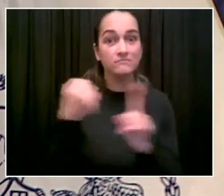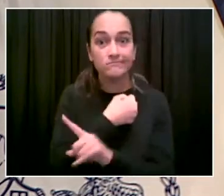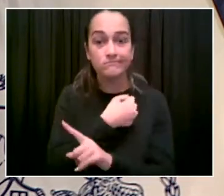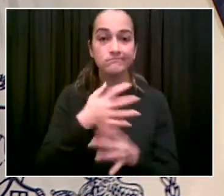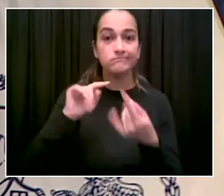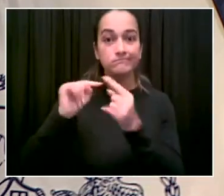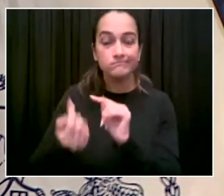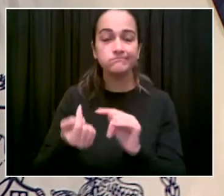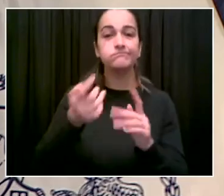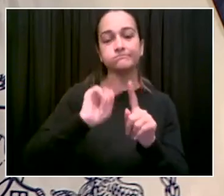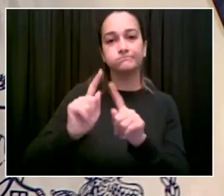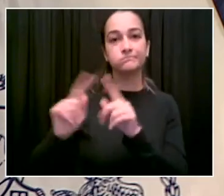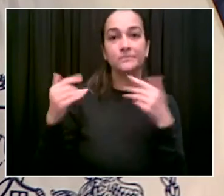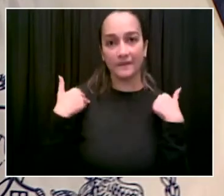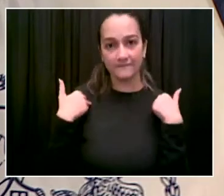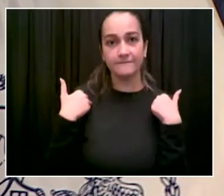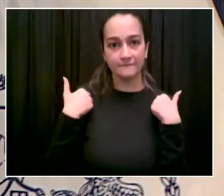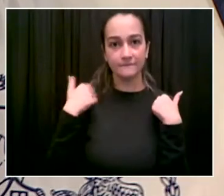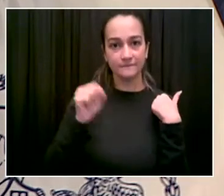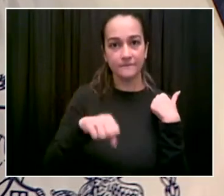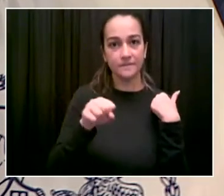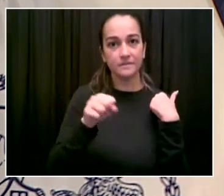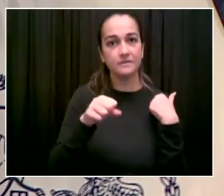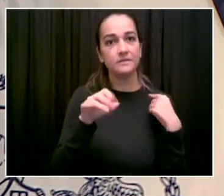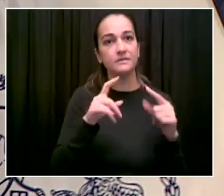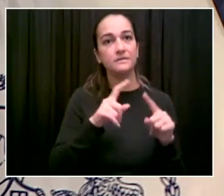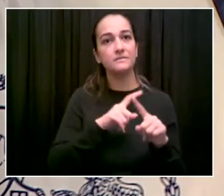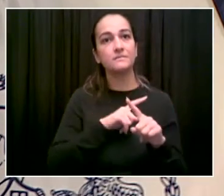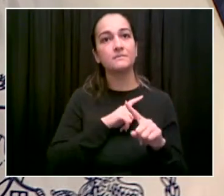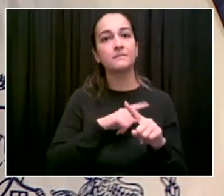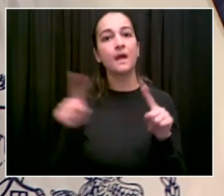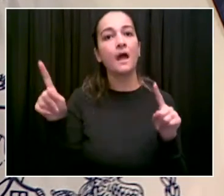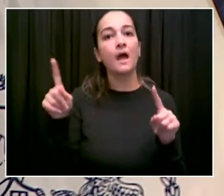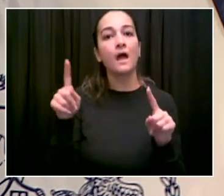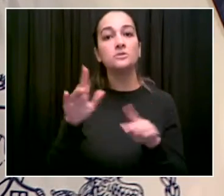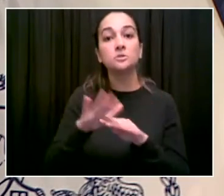SMALL NUMBER OF OFFENSES. THE ONE THAT THERE